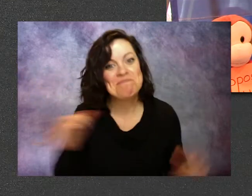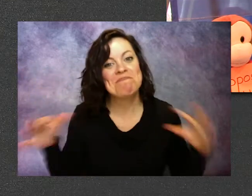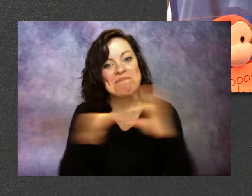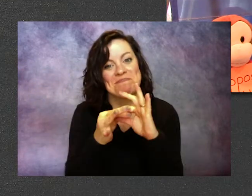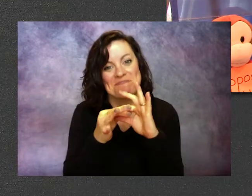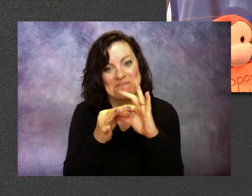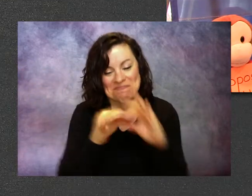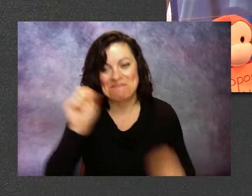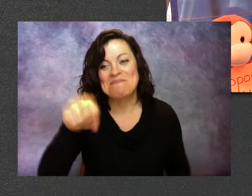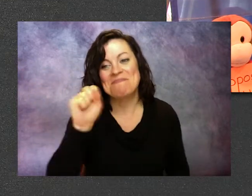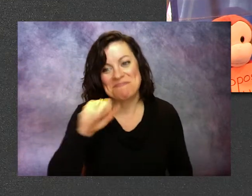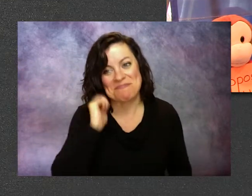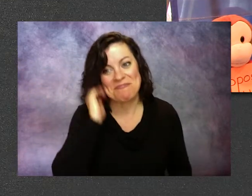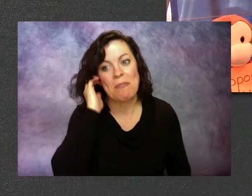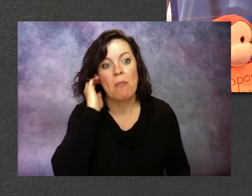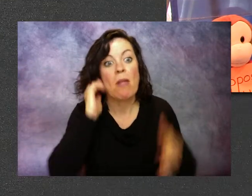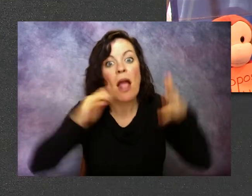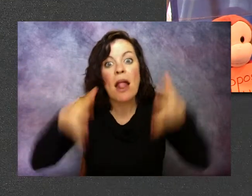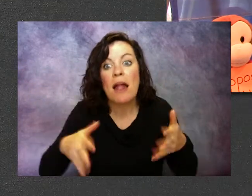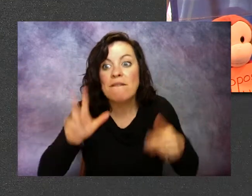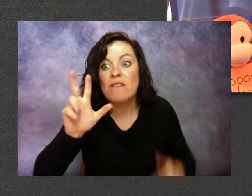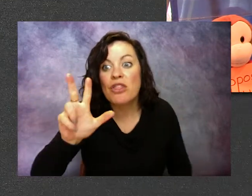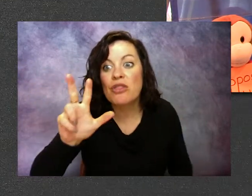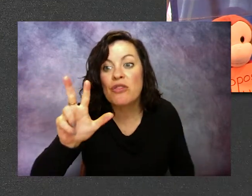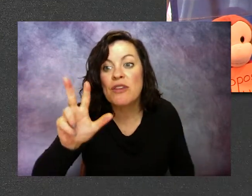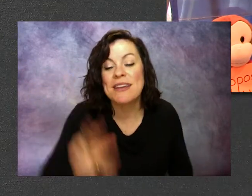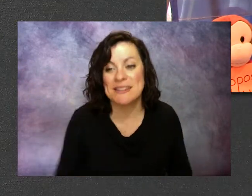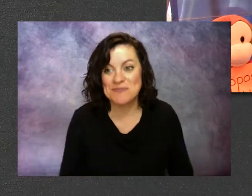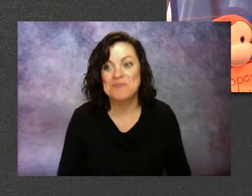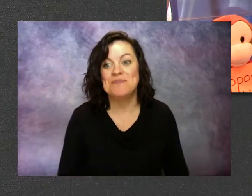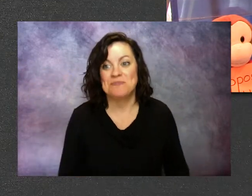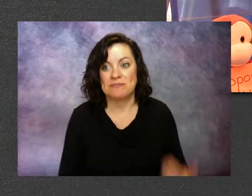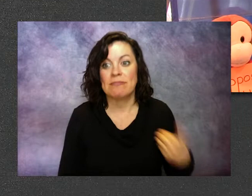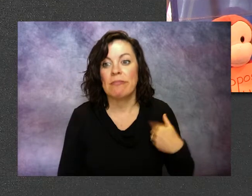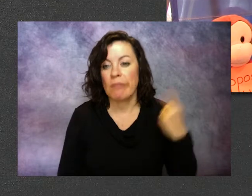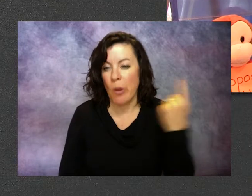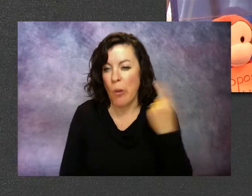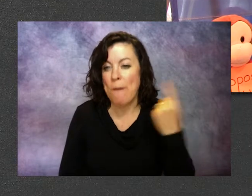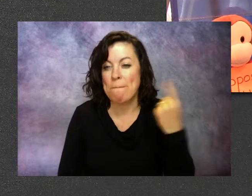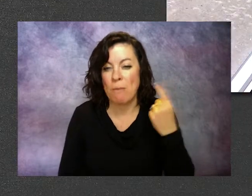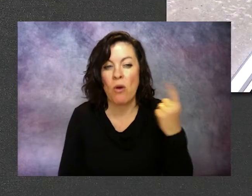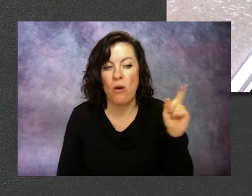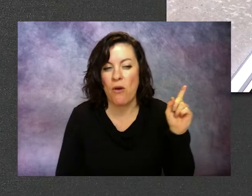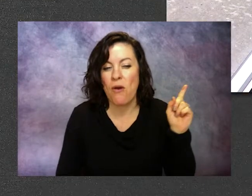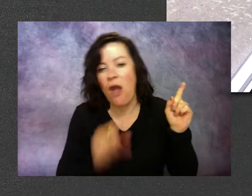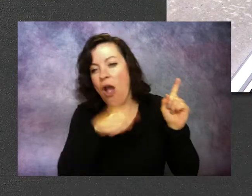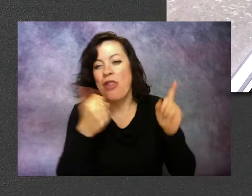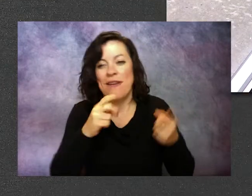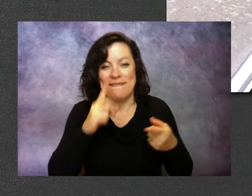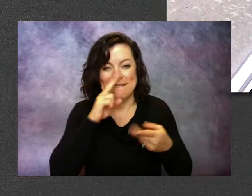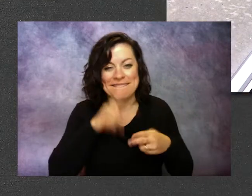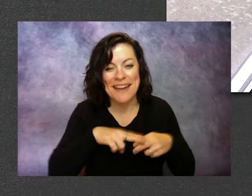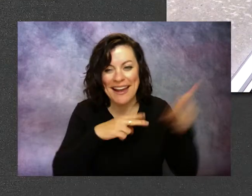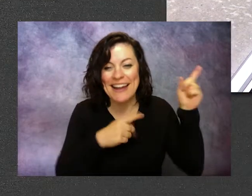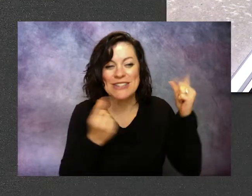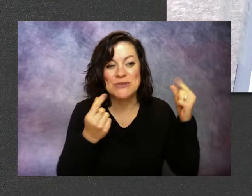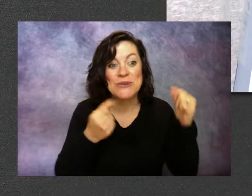but speaking of kitties, I have another furry friend, my kitty, who's gonna show us a few more opposites. Hello, kitty.